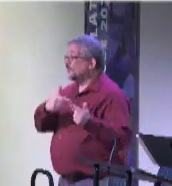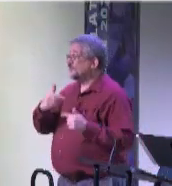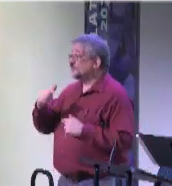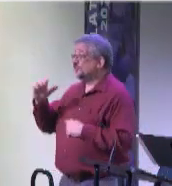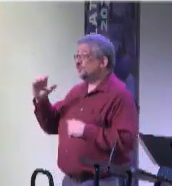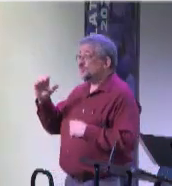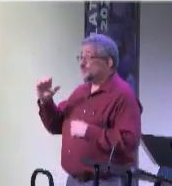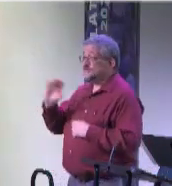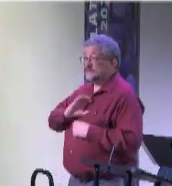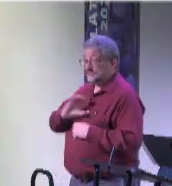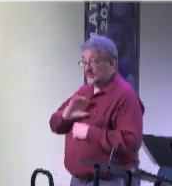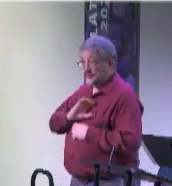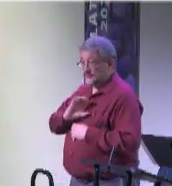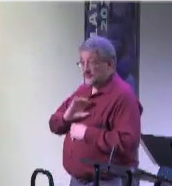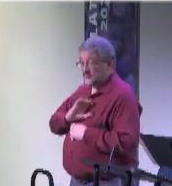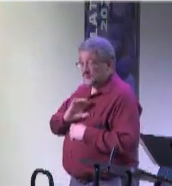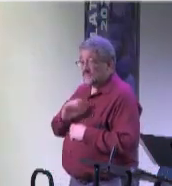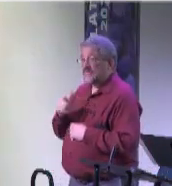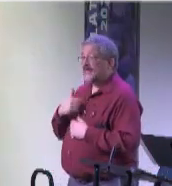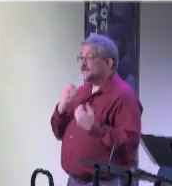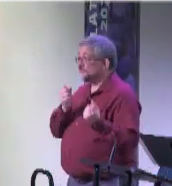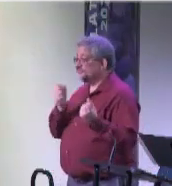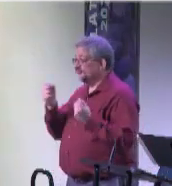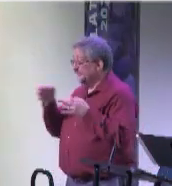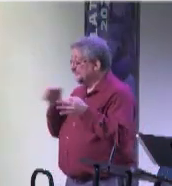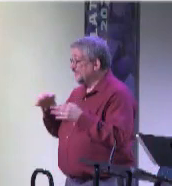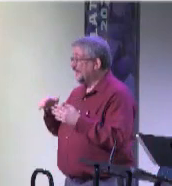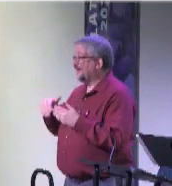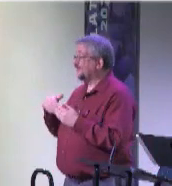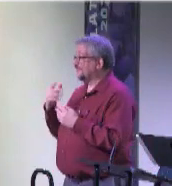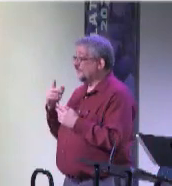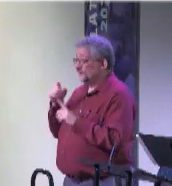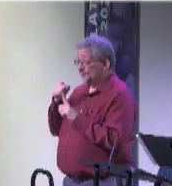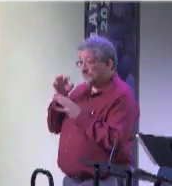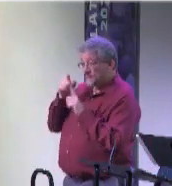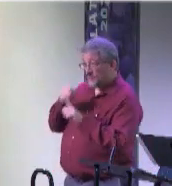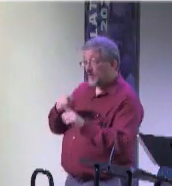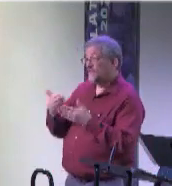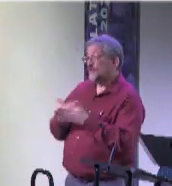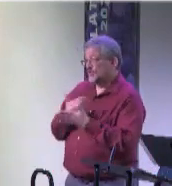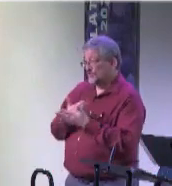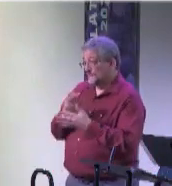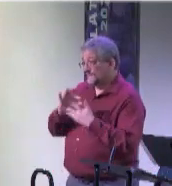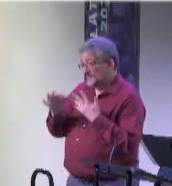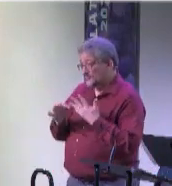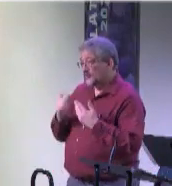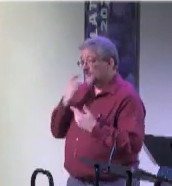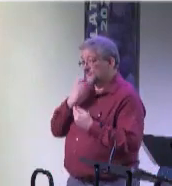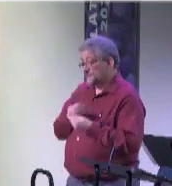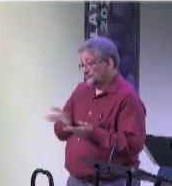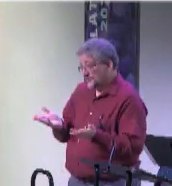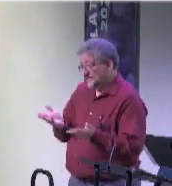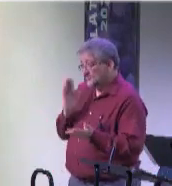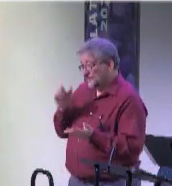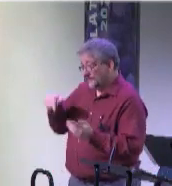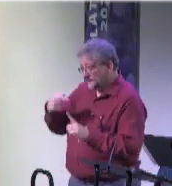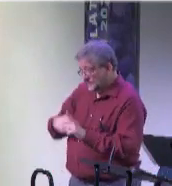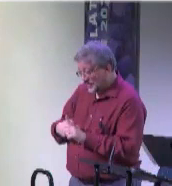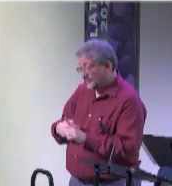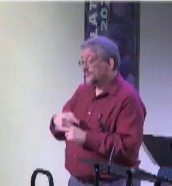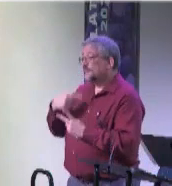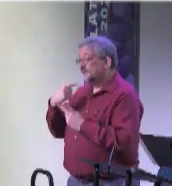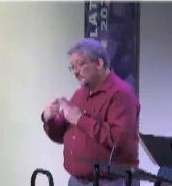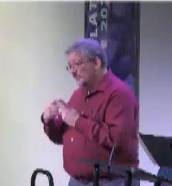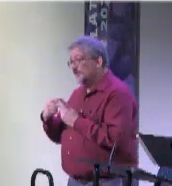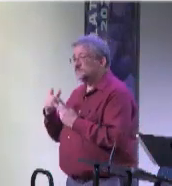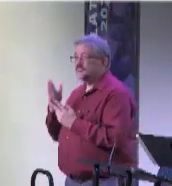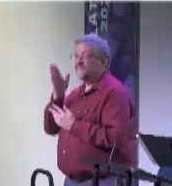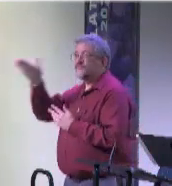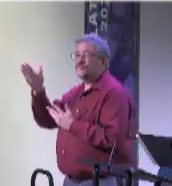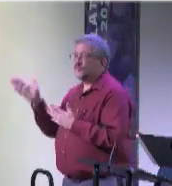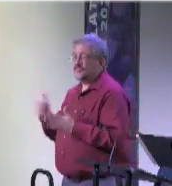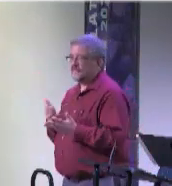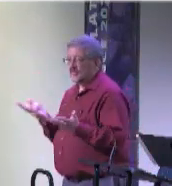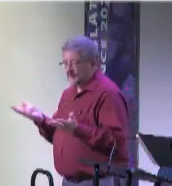All right, I am going to turn over my presentation to Kayak Kiow Castase as you saw who you saw in the introductions who will outline some additional features that will be released this month.